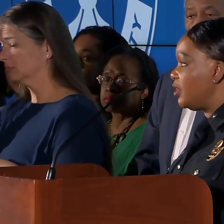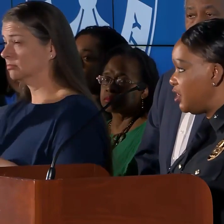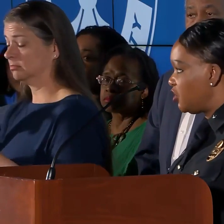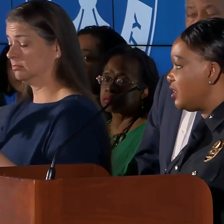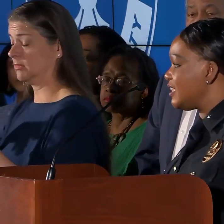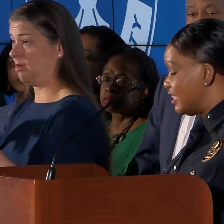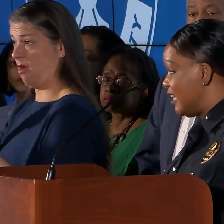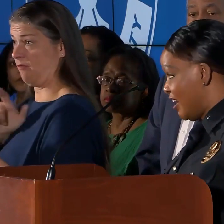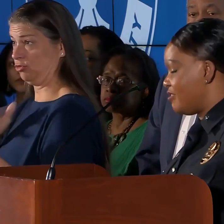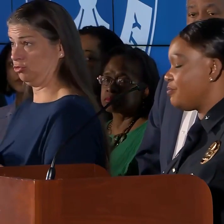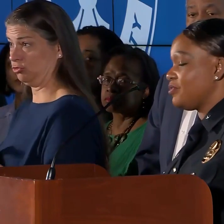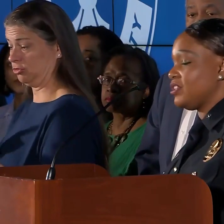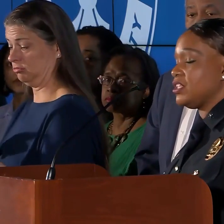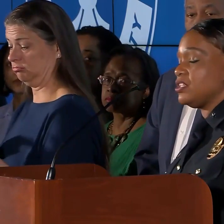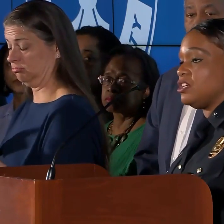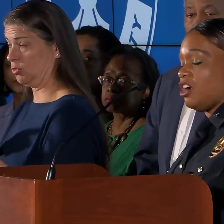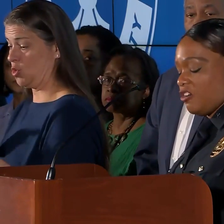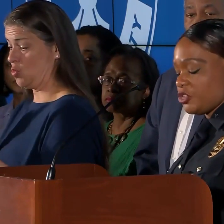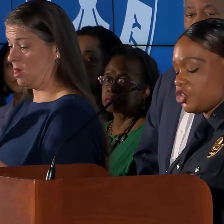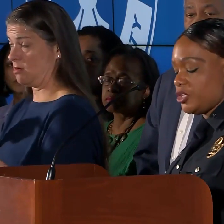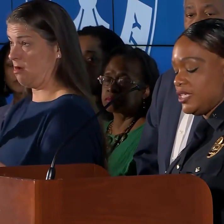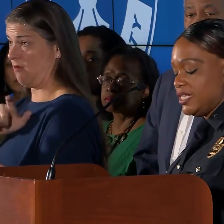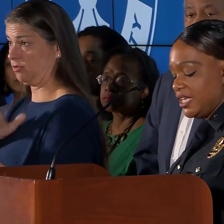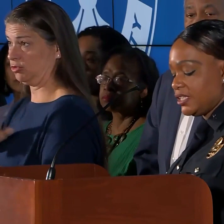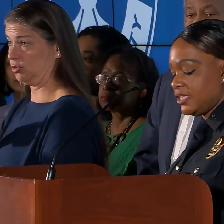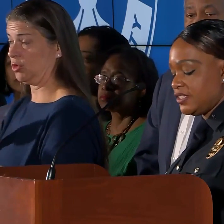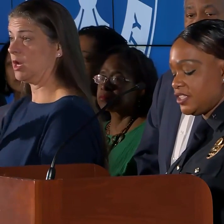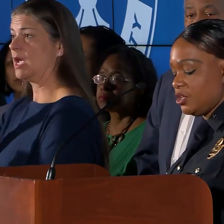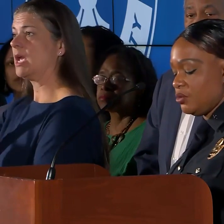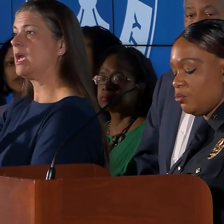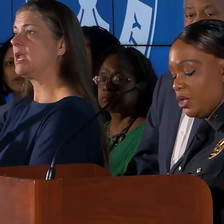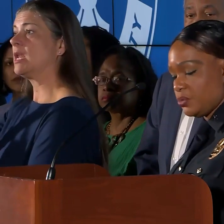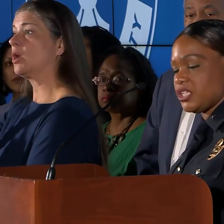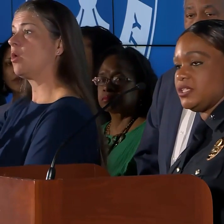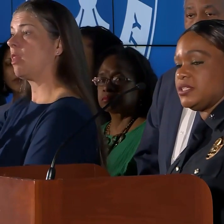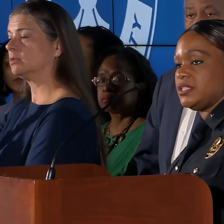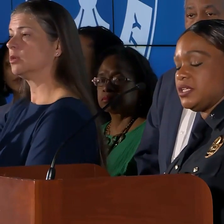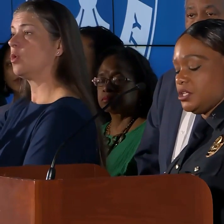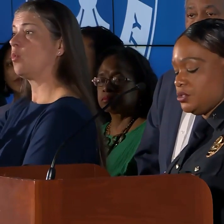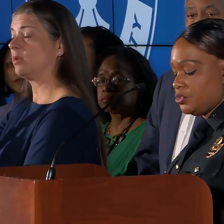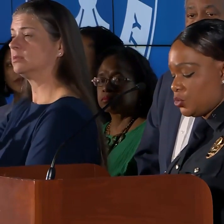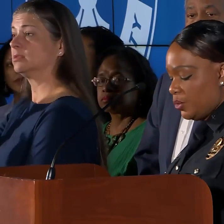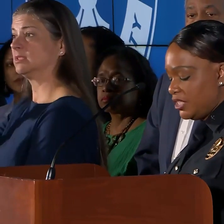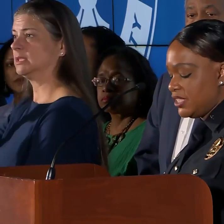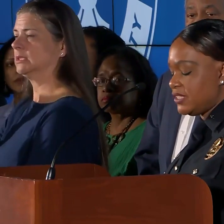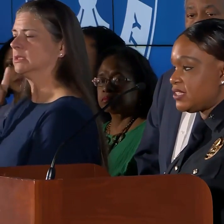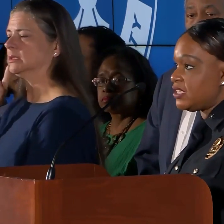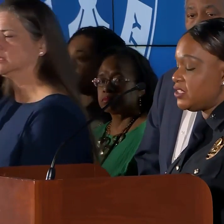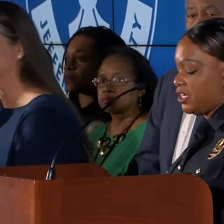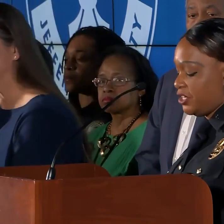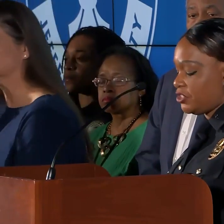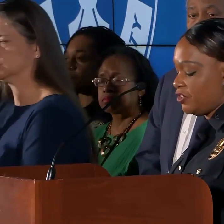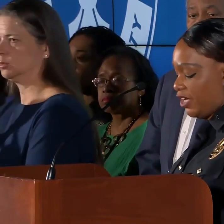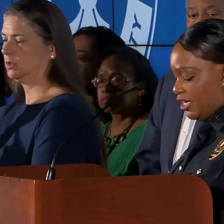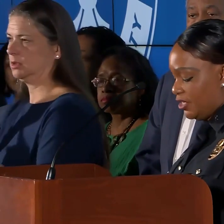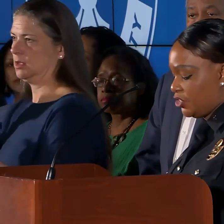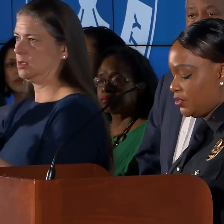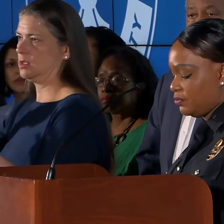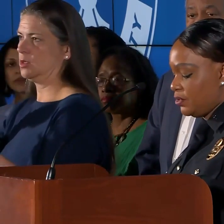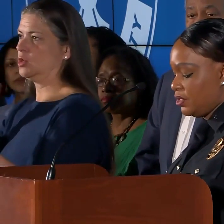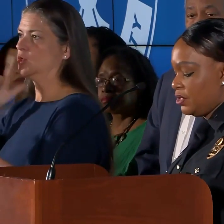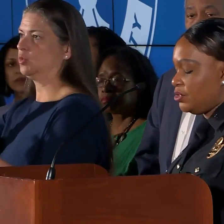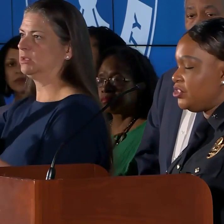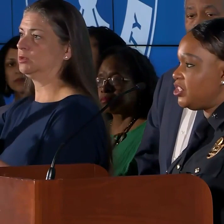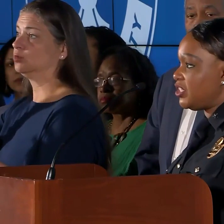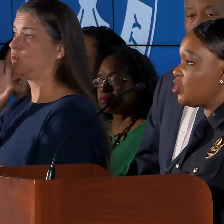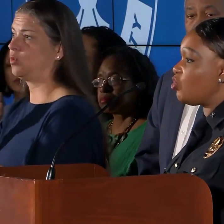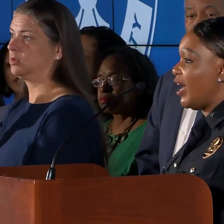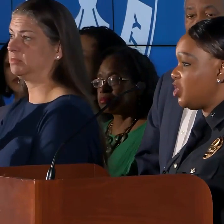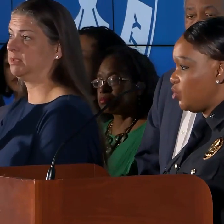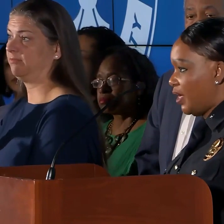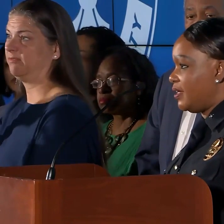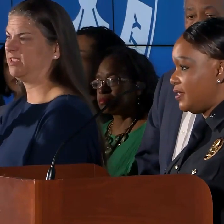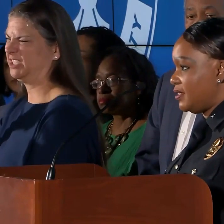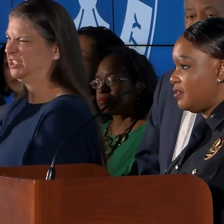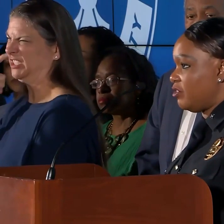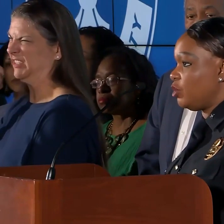condition today. Officer Nicholas Wilt 26 years of age just graduated from the